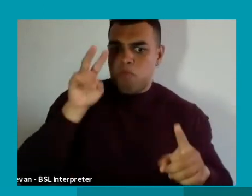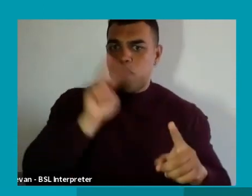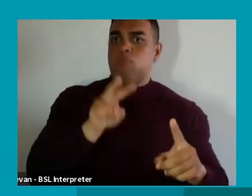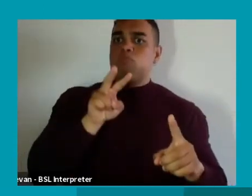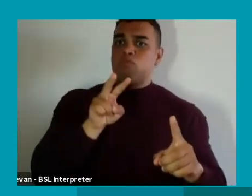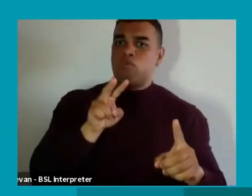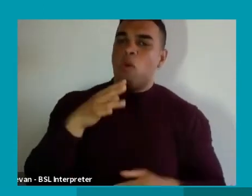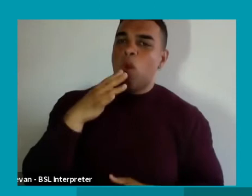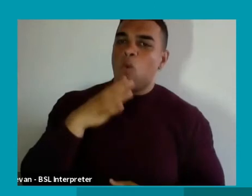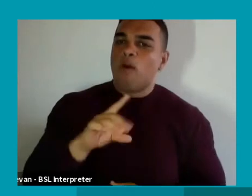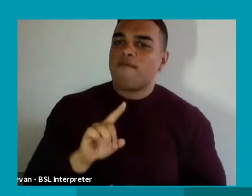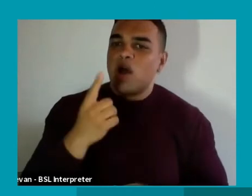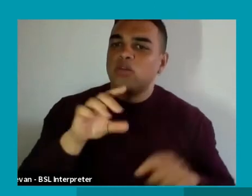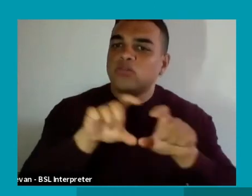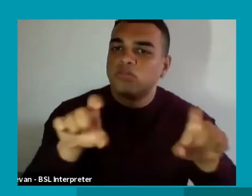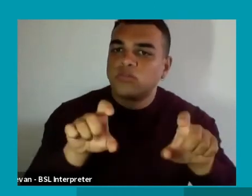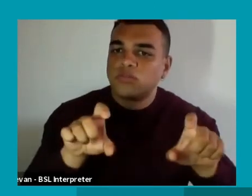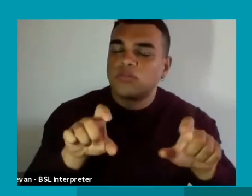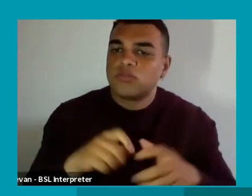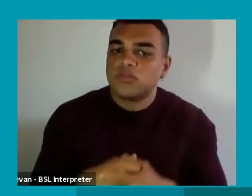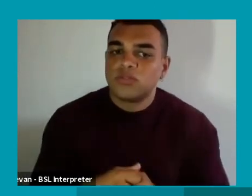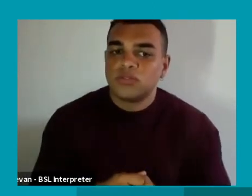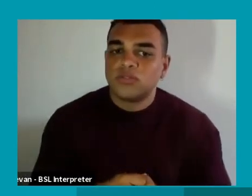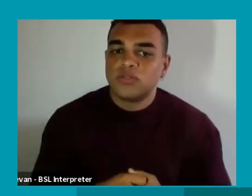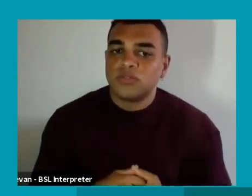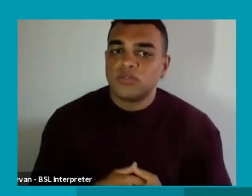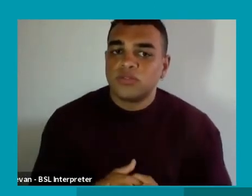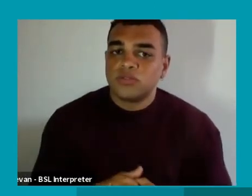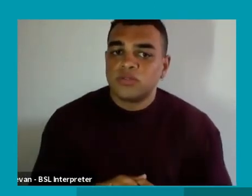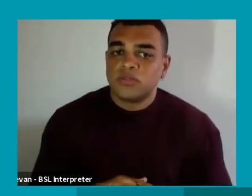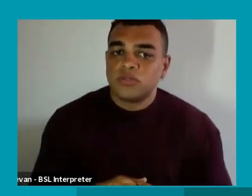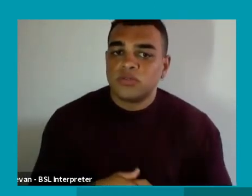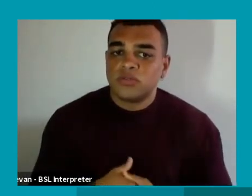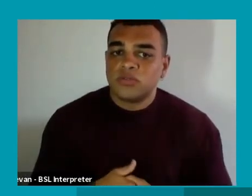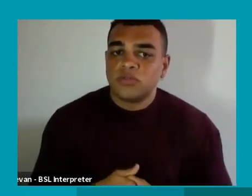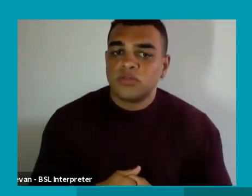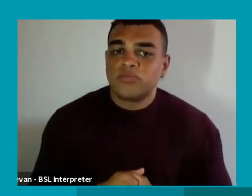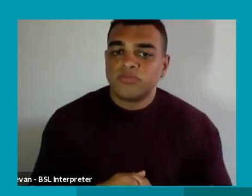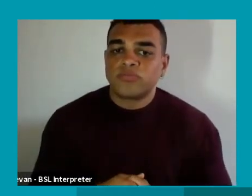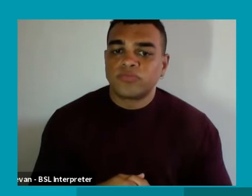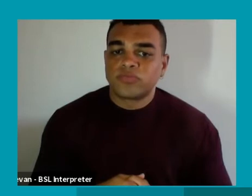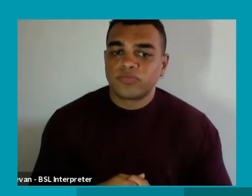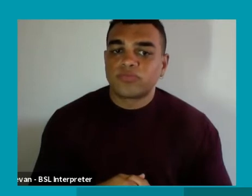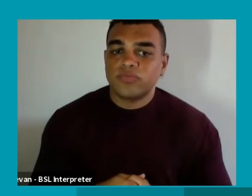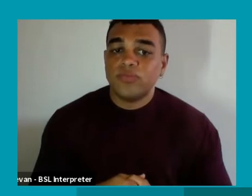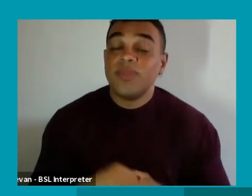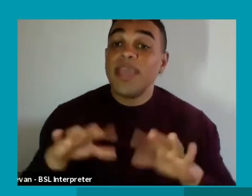put it right at the top of everything and then the other pitfall is not tailoring your CV for every job you apply for. That's really key and Rosa.